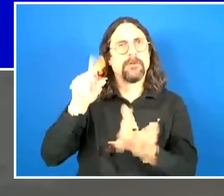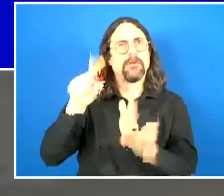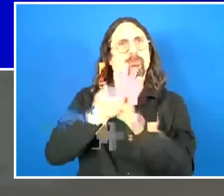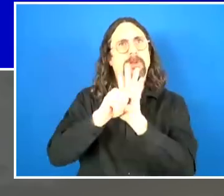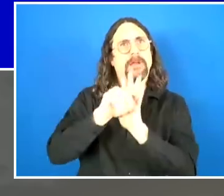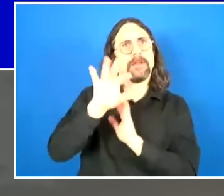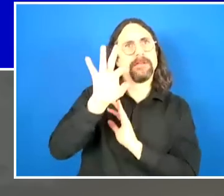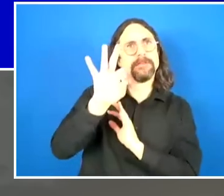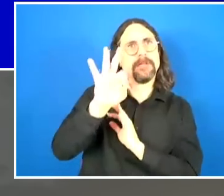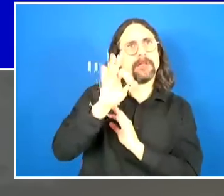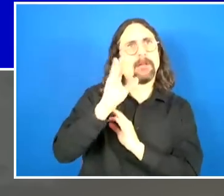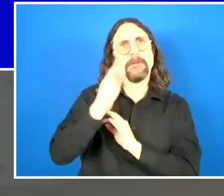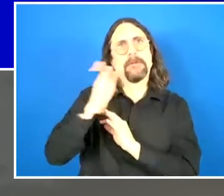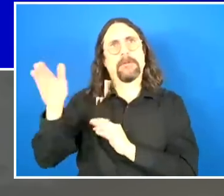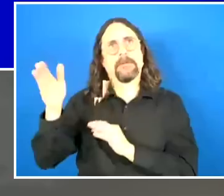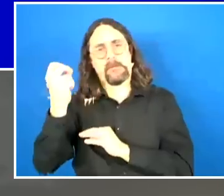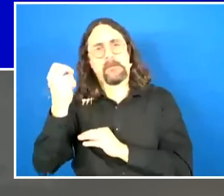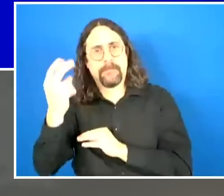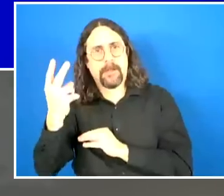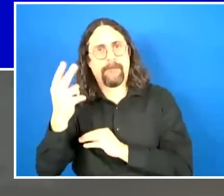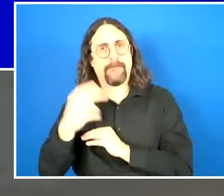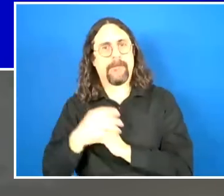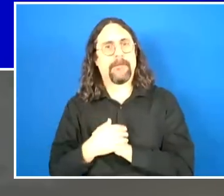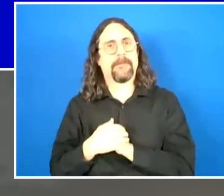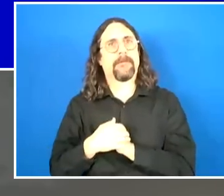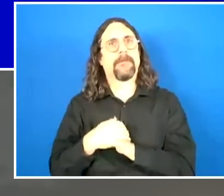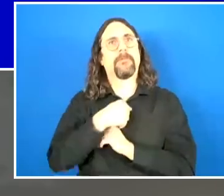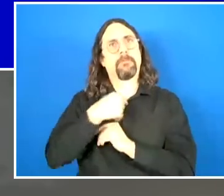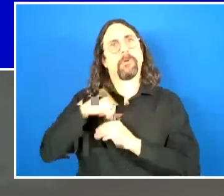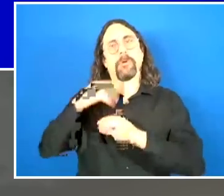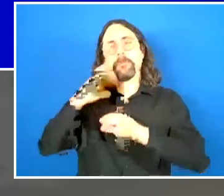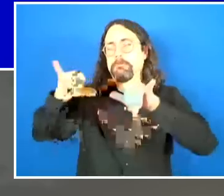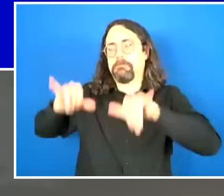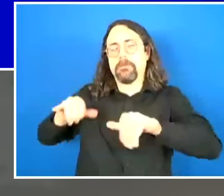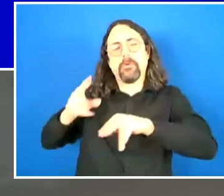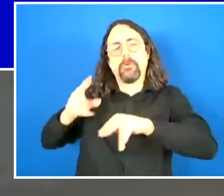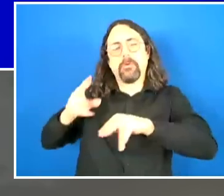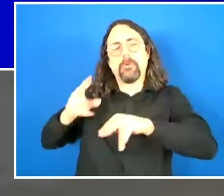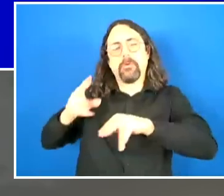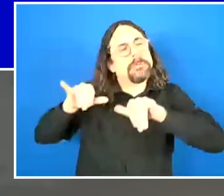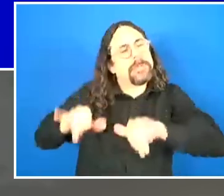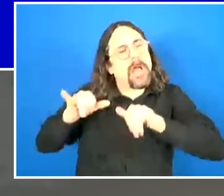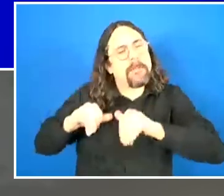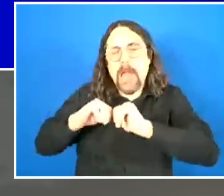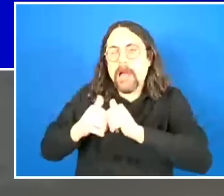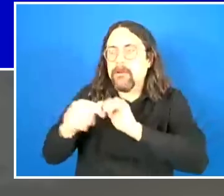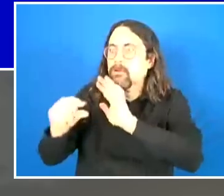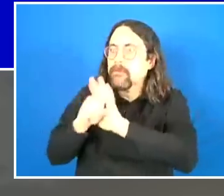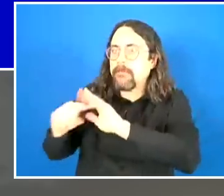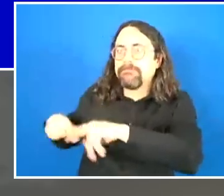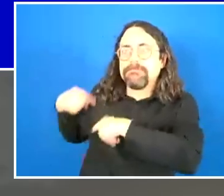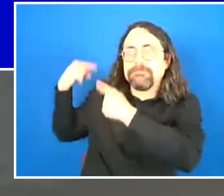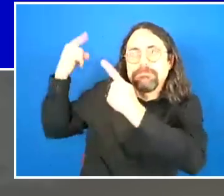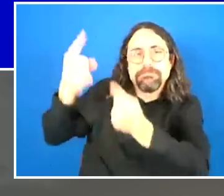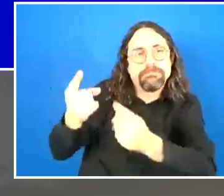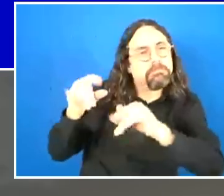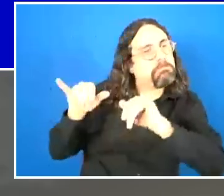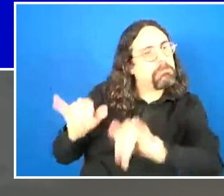GRADE SCALES. THE MOST PERTINENT LEVEL TO CONTINUE THE GRADING SCALES